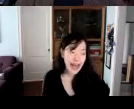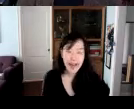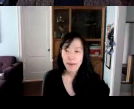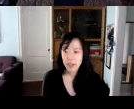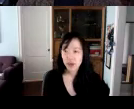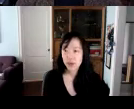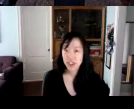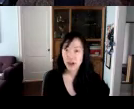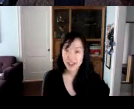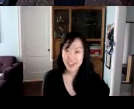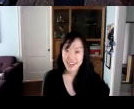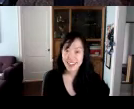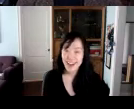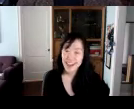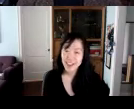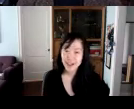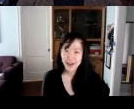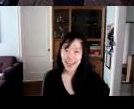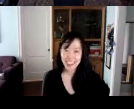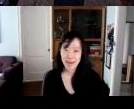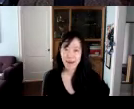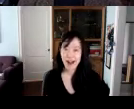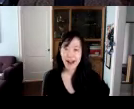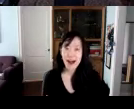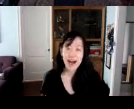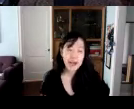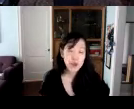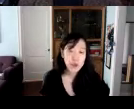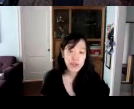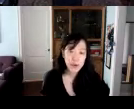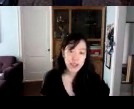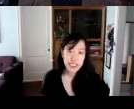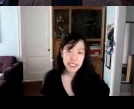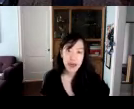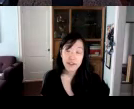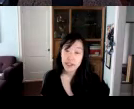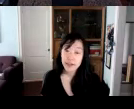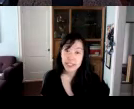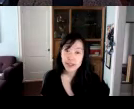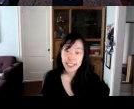at Metro Regional Arts Council also known as MRAC. I’m joined for this video series